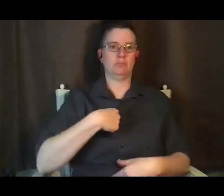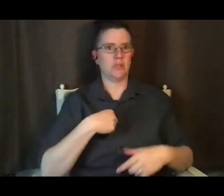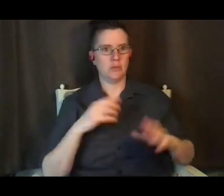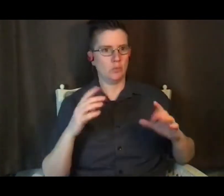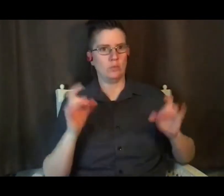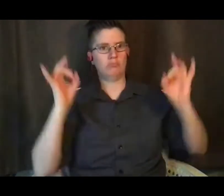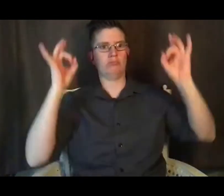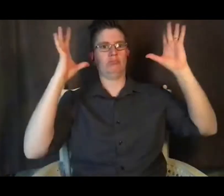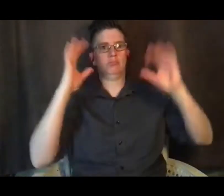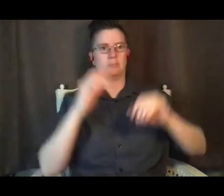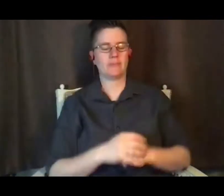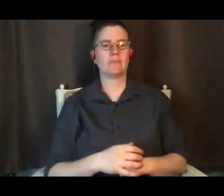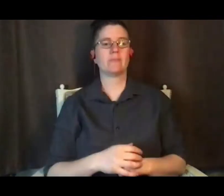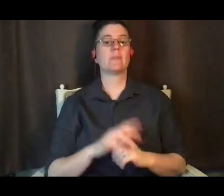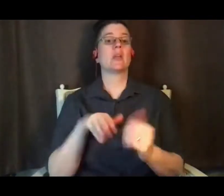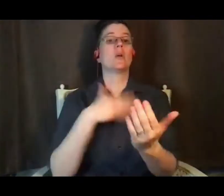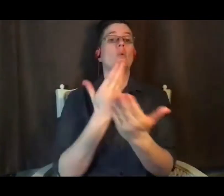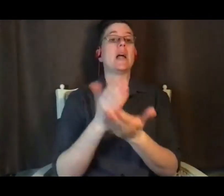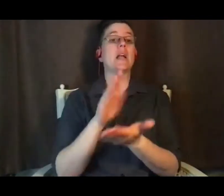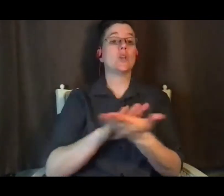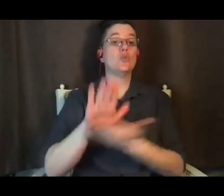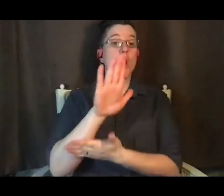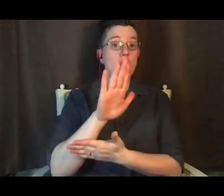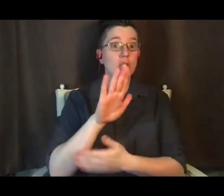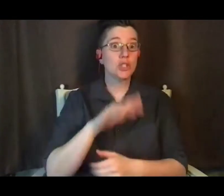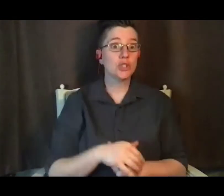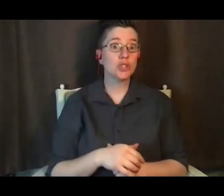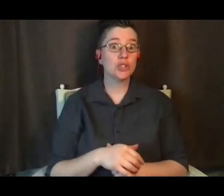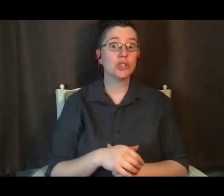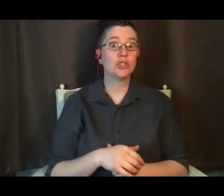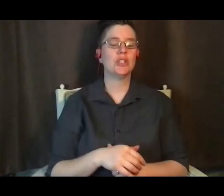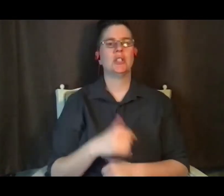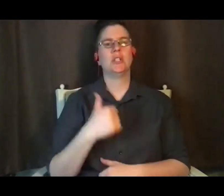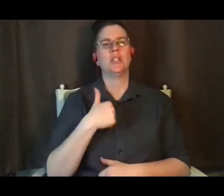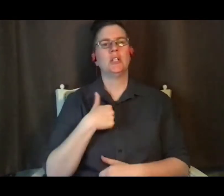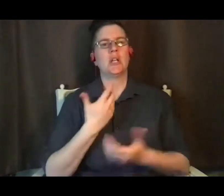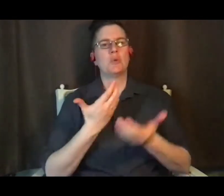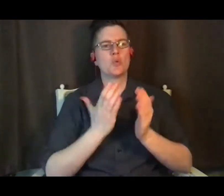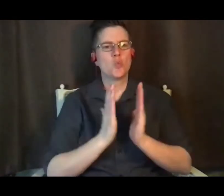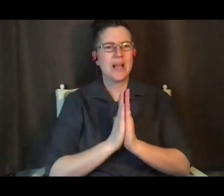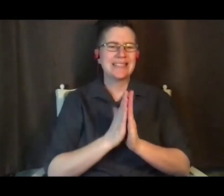i found myself repeatedly denied requests for the most basic forms of accommodation not necessarily